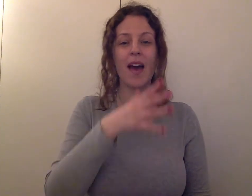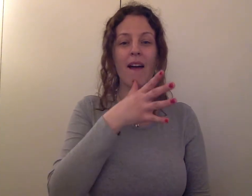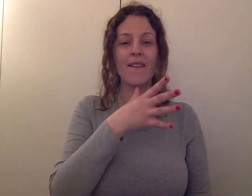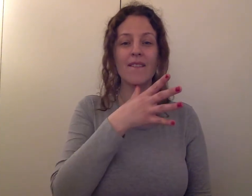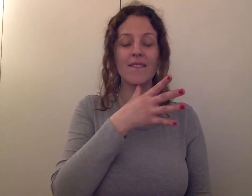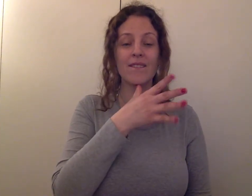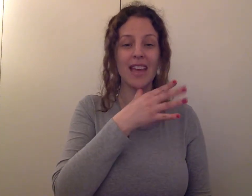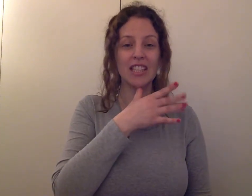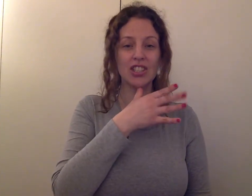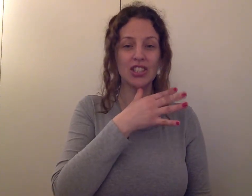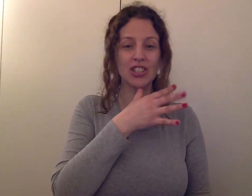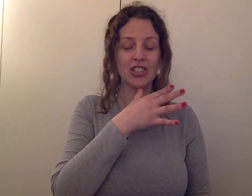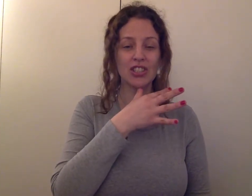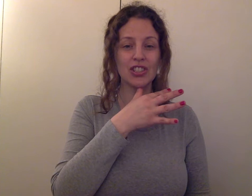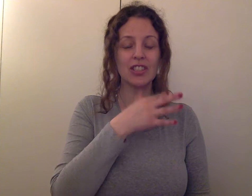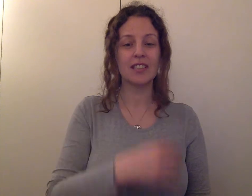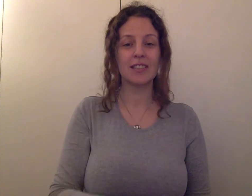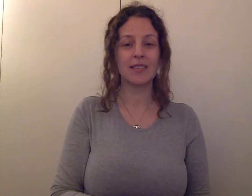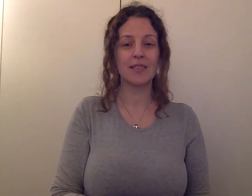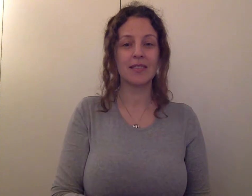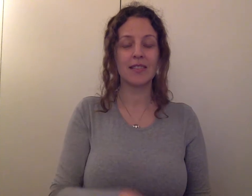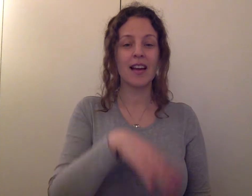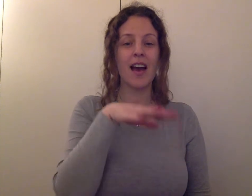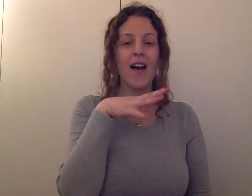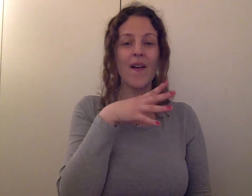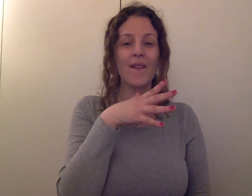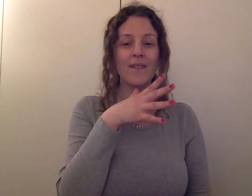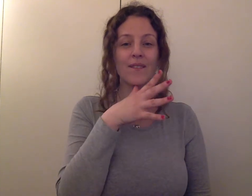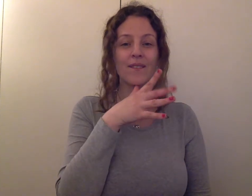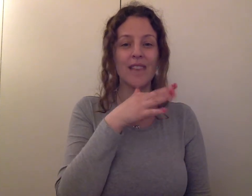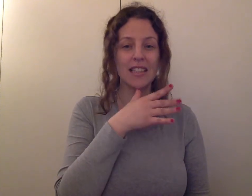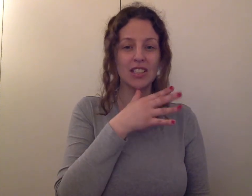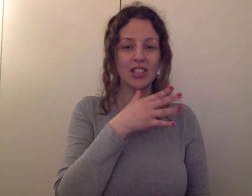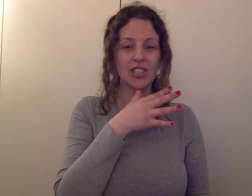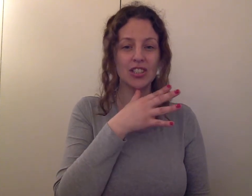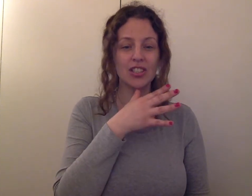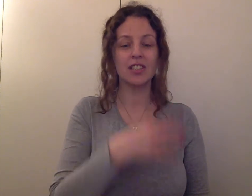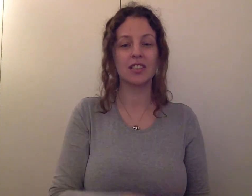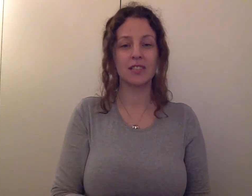FISH